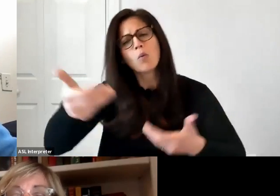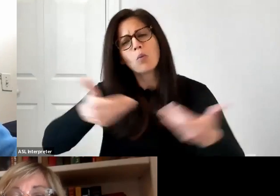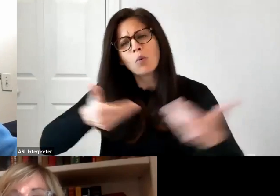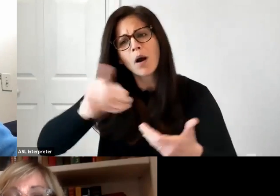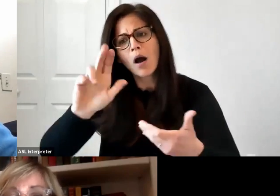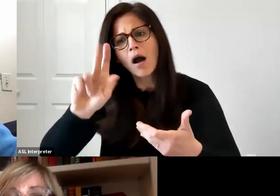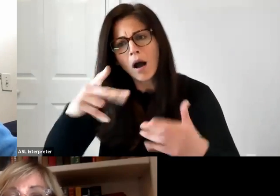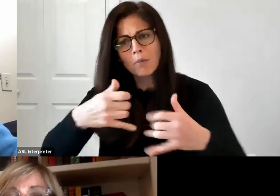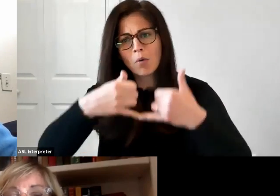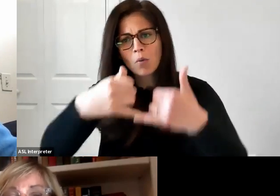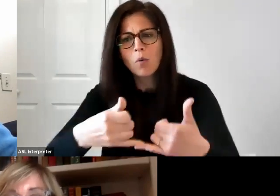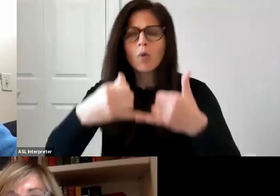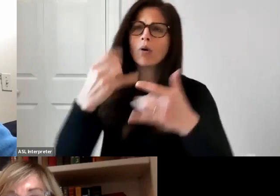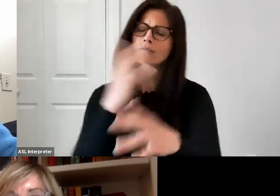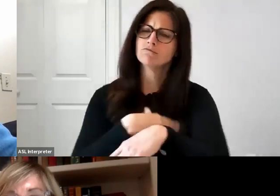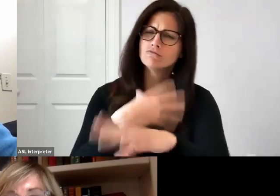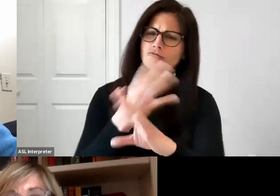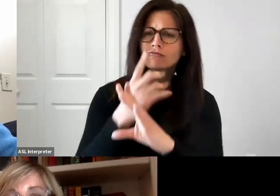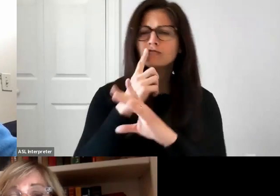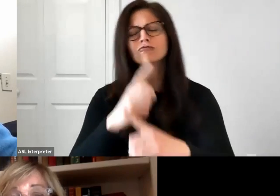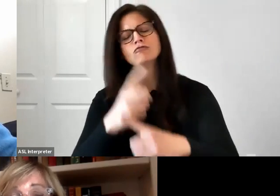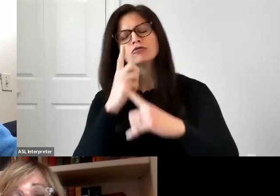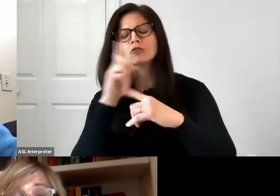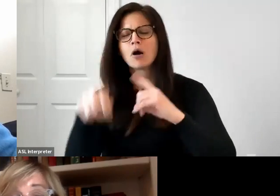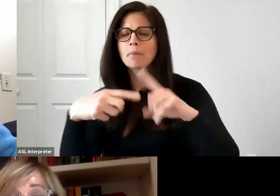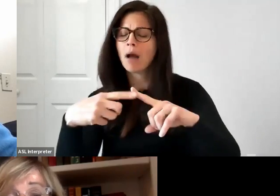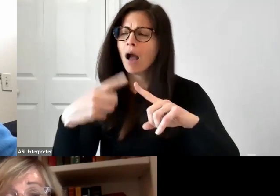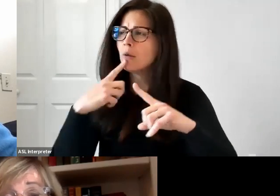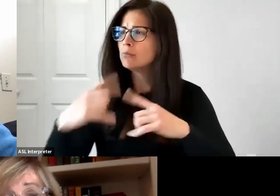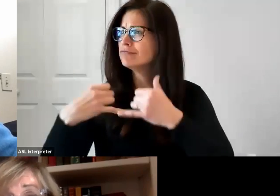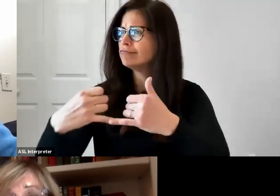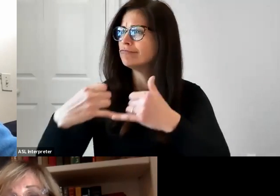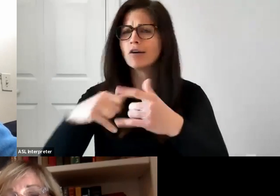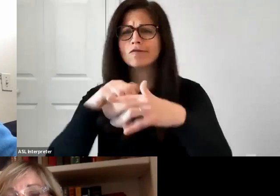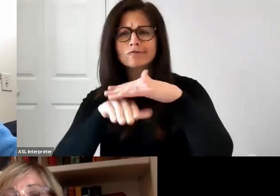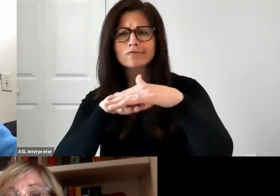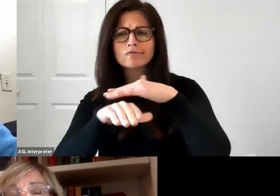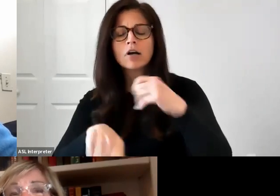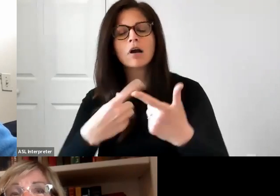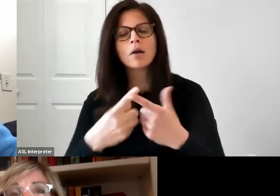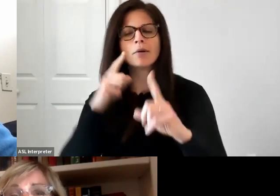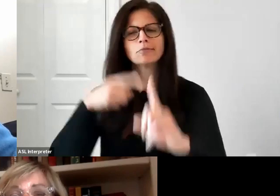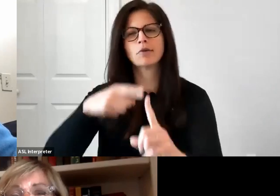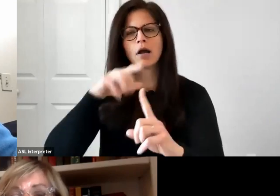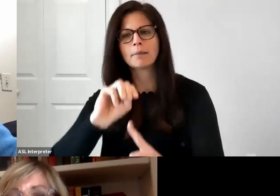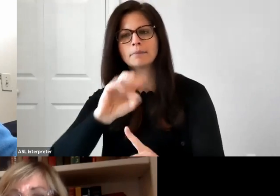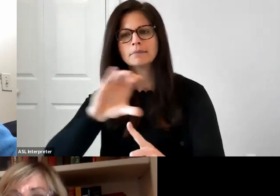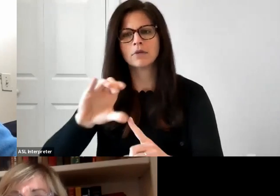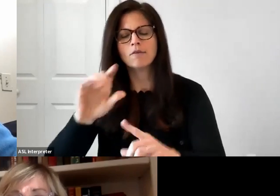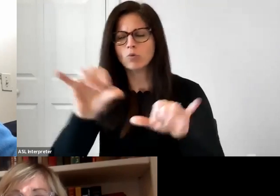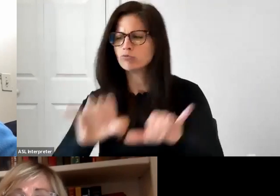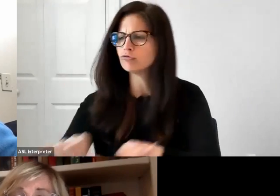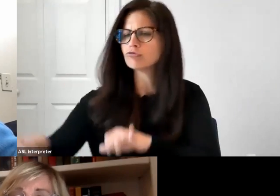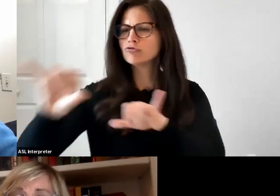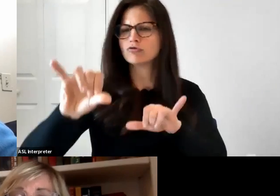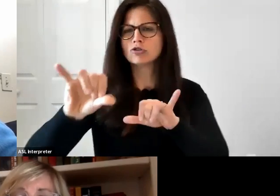of excellence in access. UP is an initiative of the Mass Cultural Council for Universal Participation in the arts,